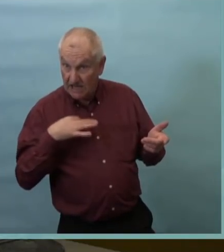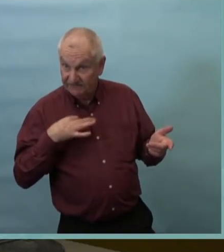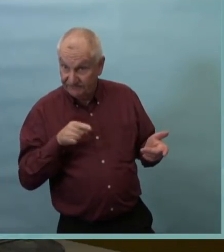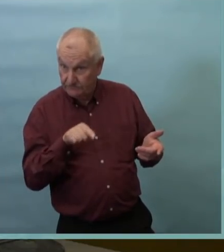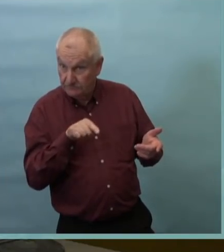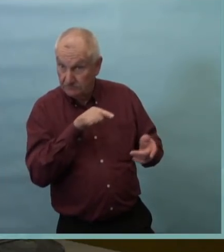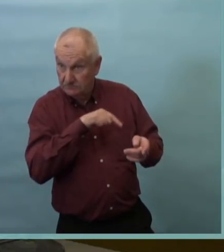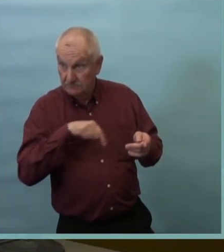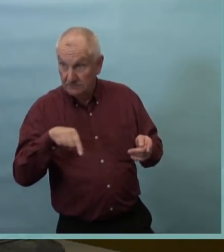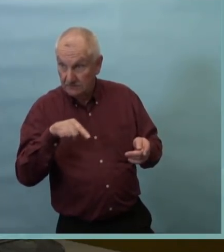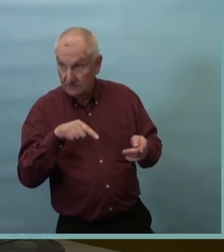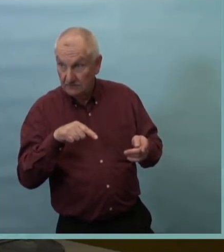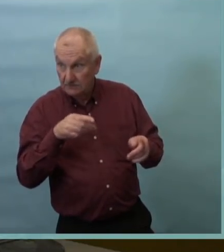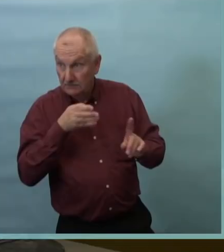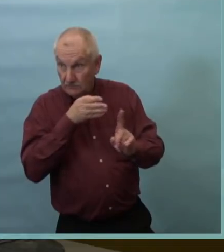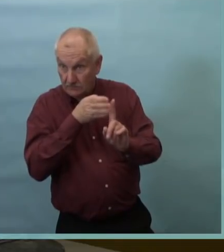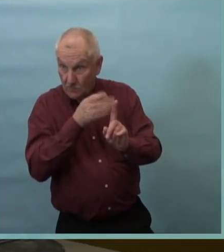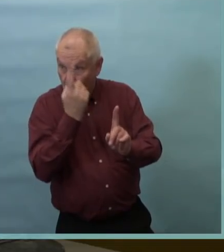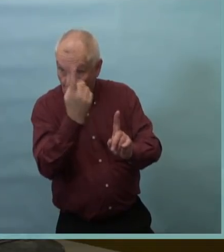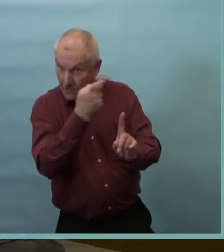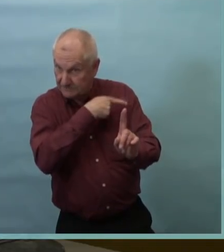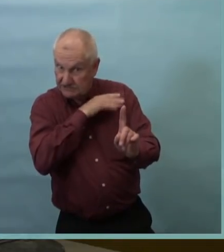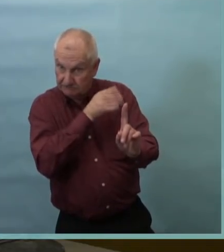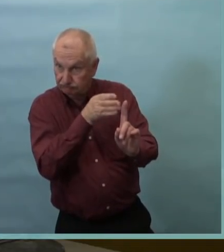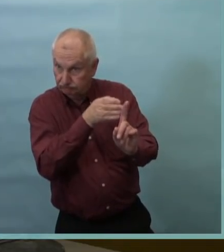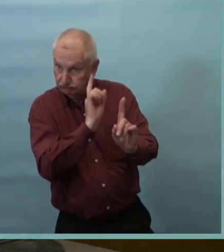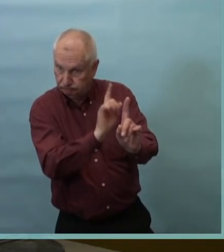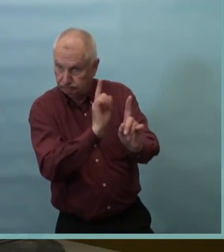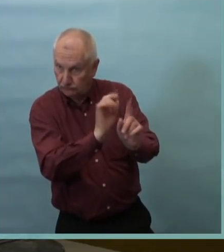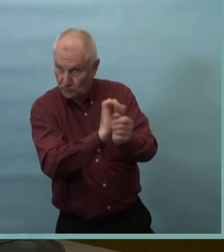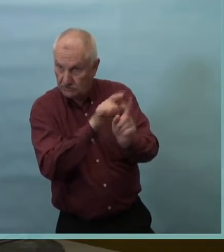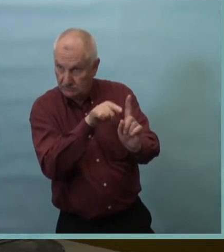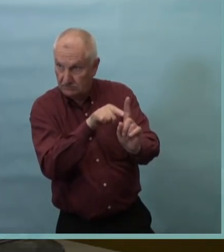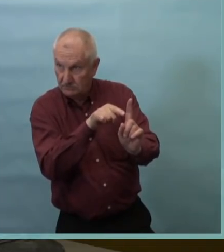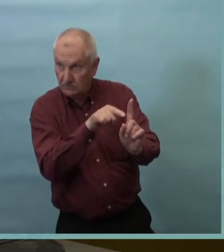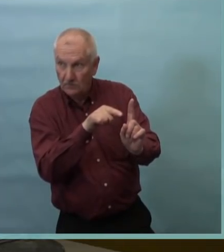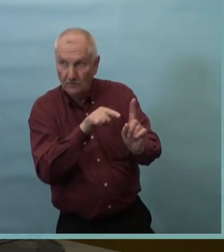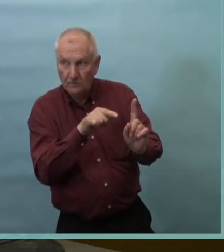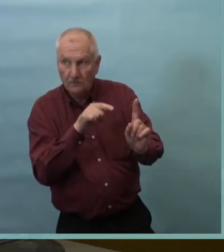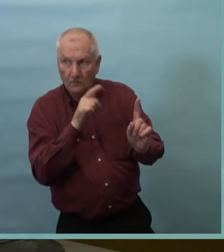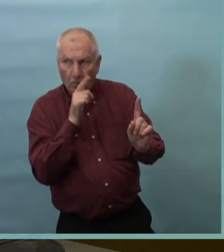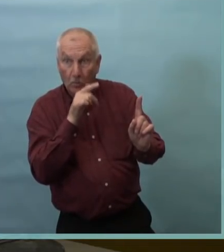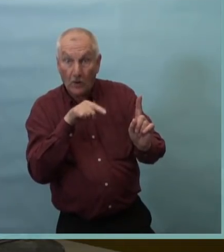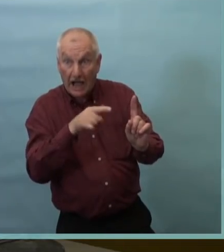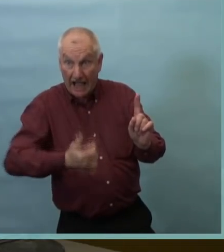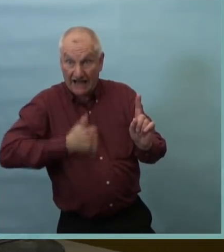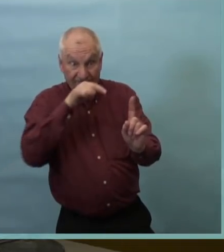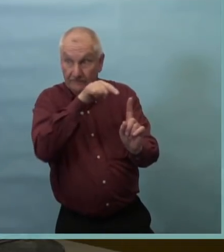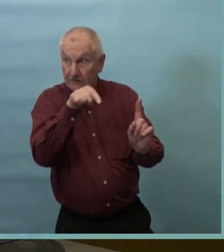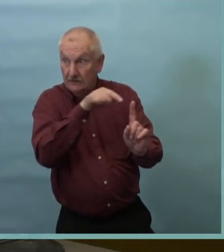the residents at different personal care on these rural relationships and stuff like it's not being taken care challenger how